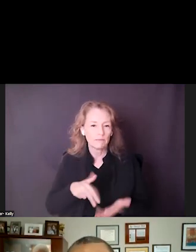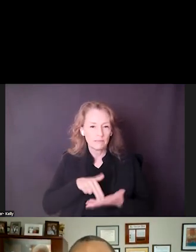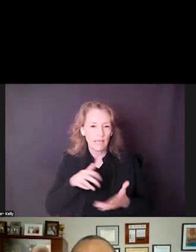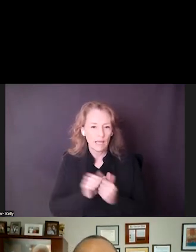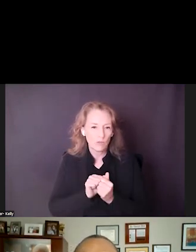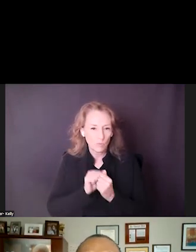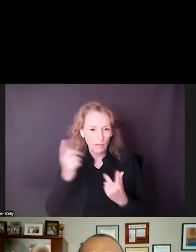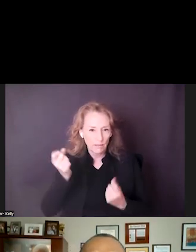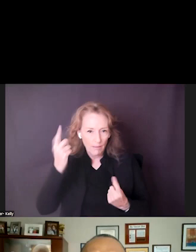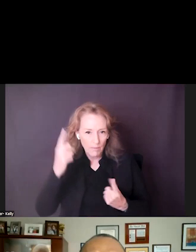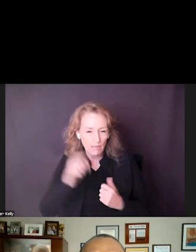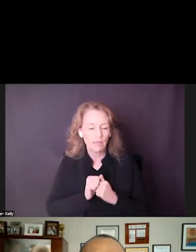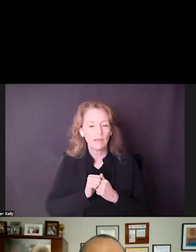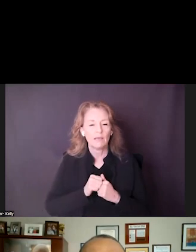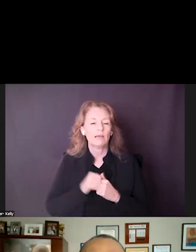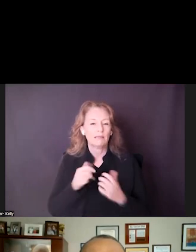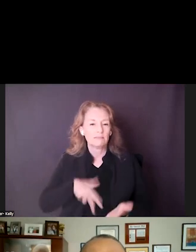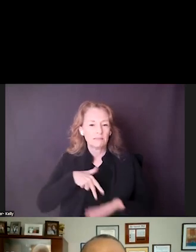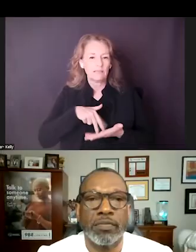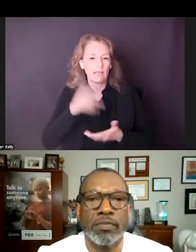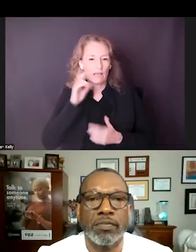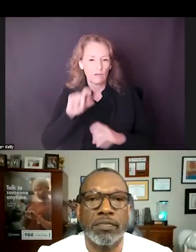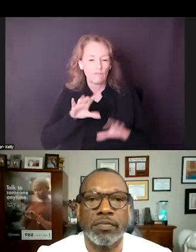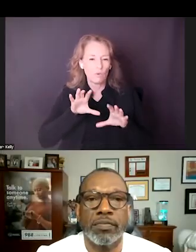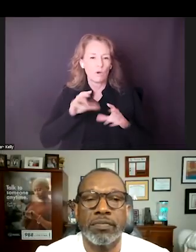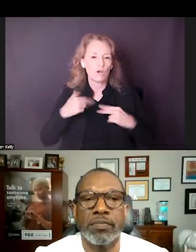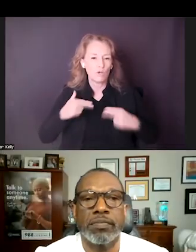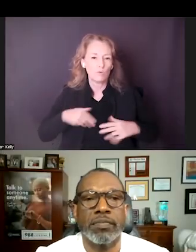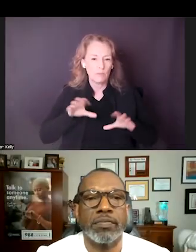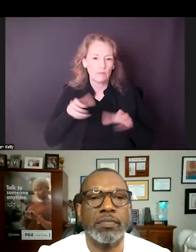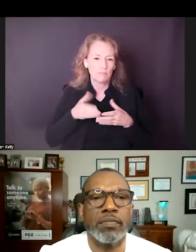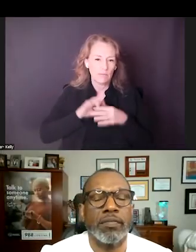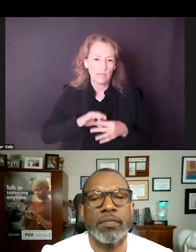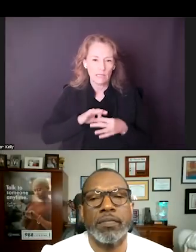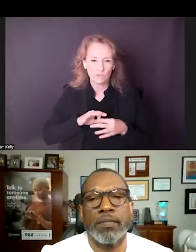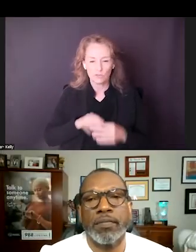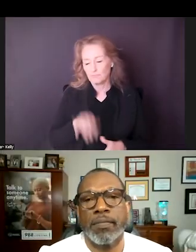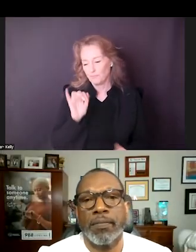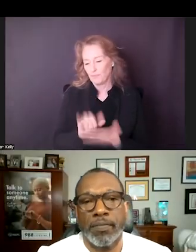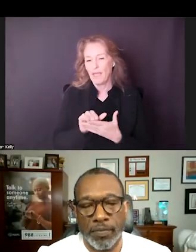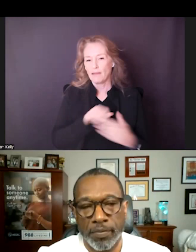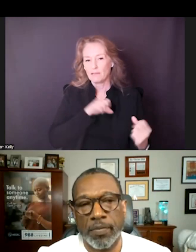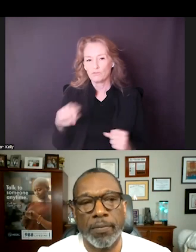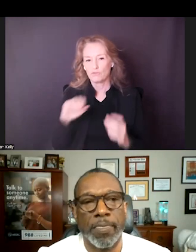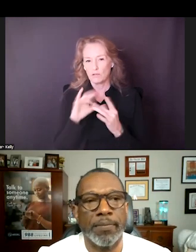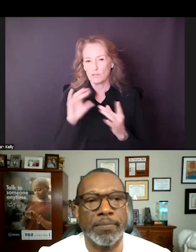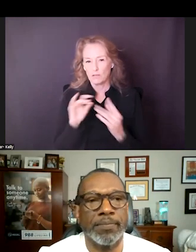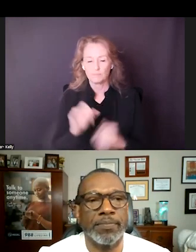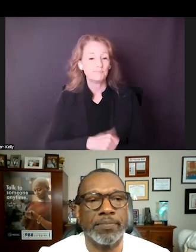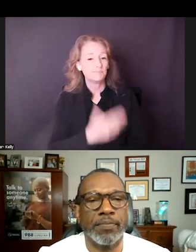AND THAT IS STRONG TALK. THANK YOU FOR SUCH INCREDIBLE WORDS.